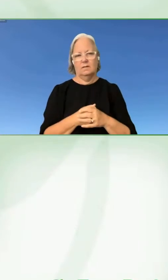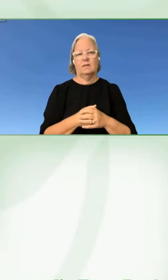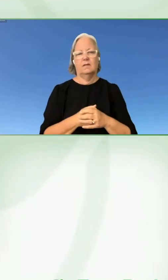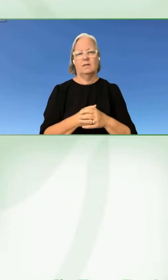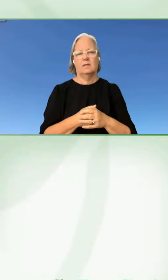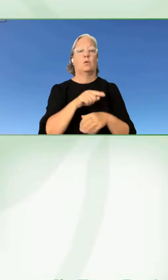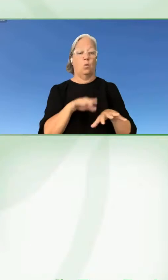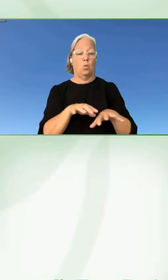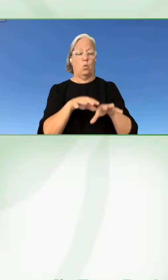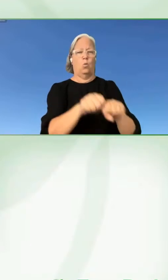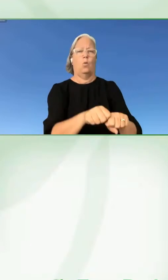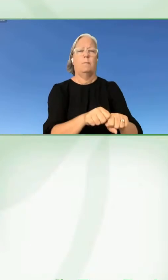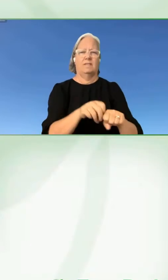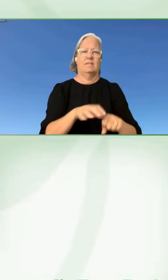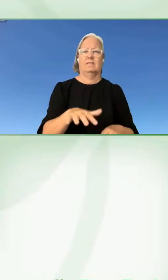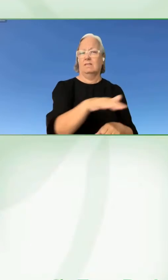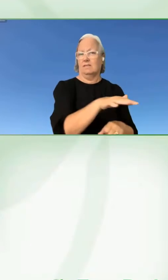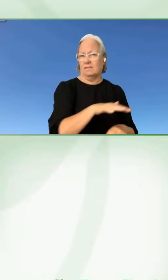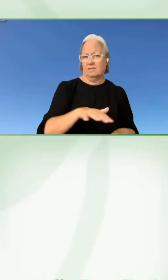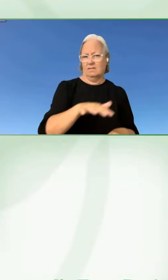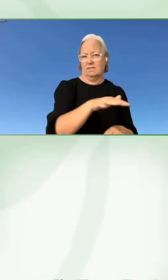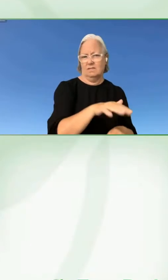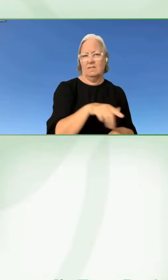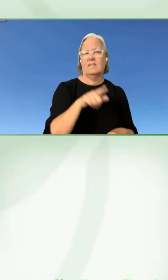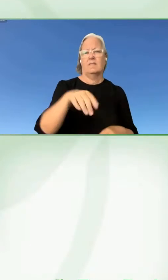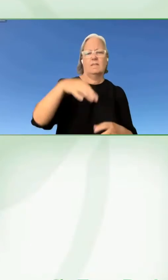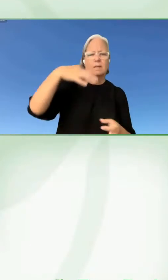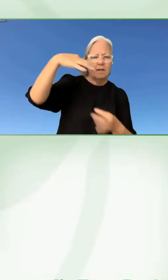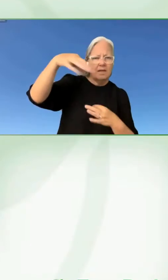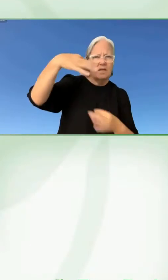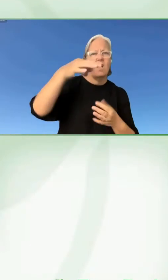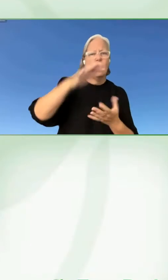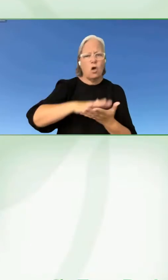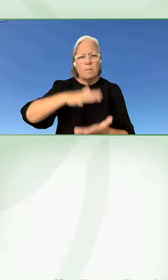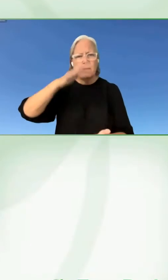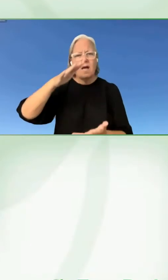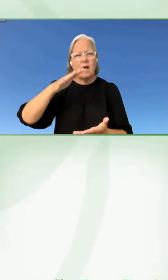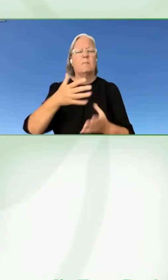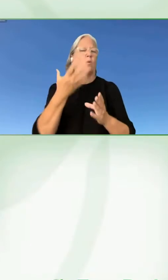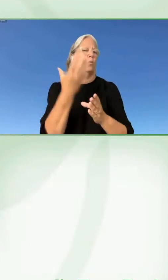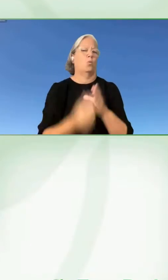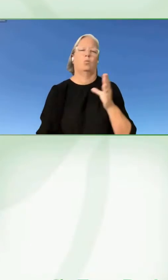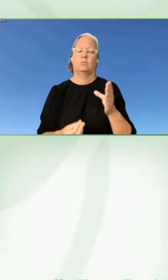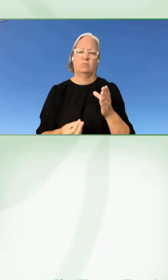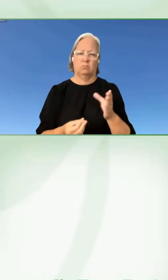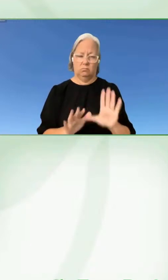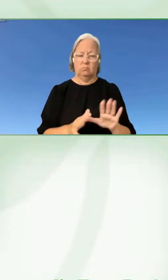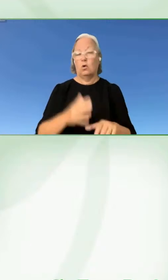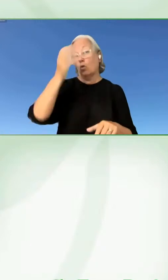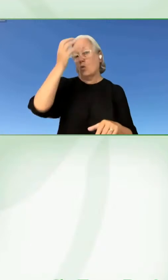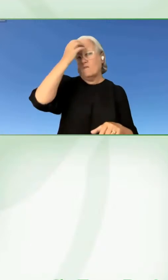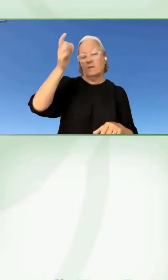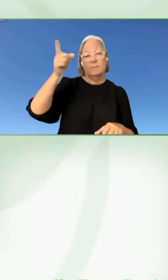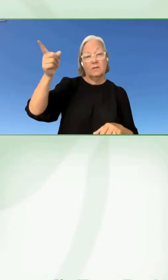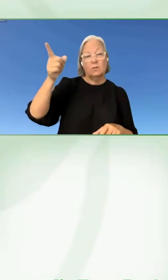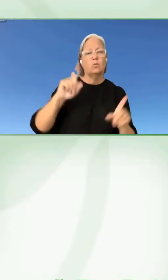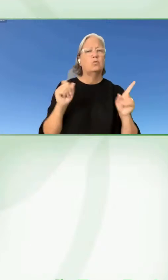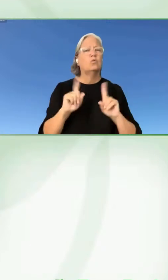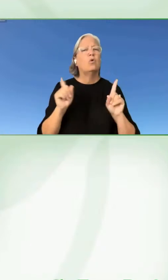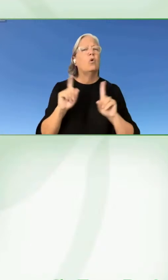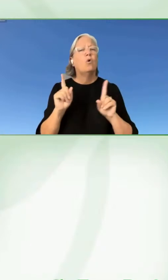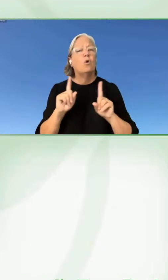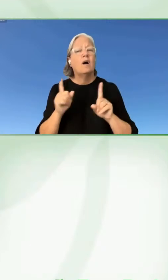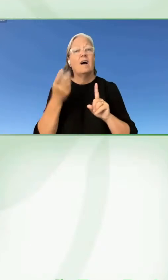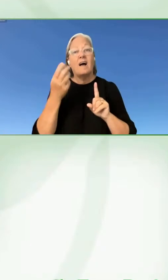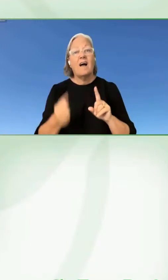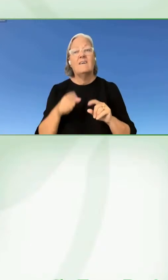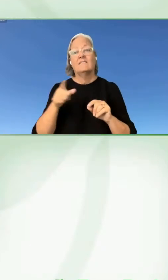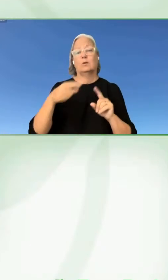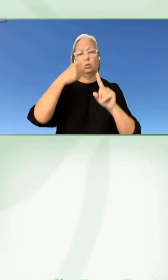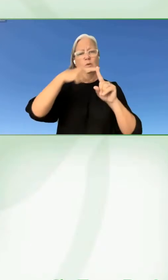All of the information systems and state institutions are placed in the government cloud which meet